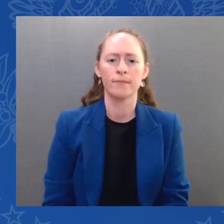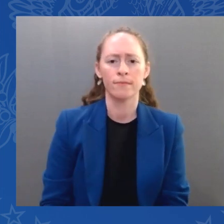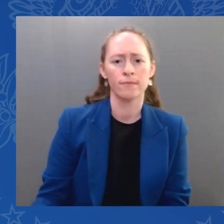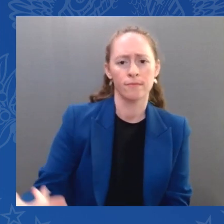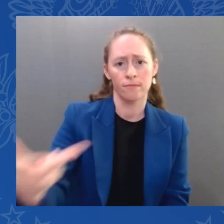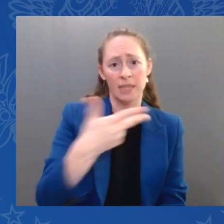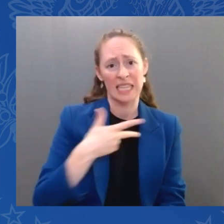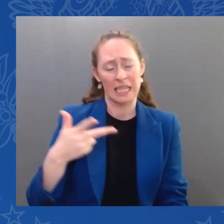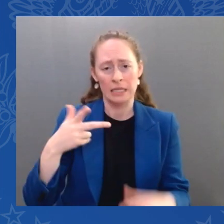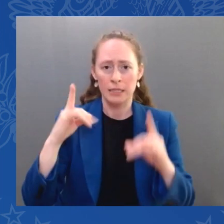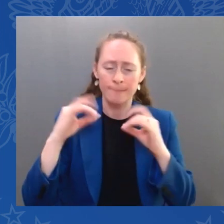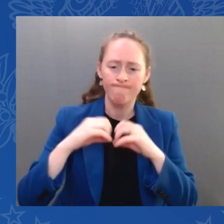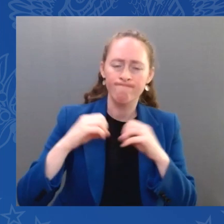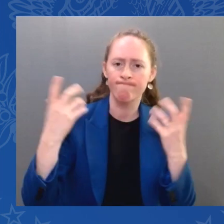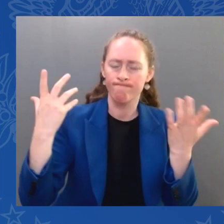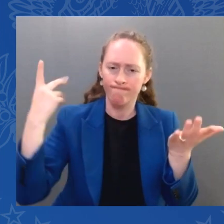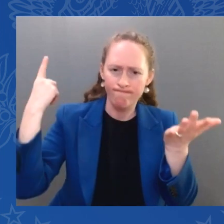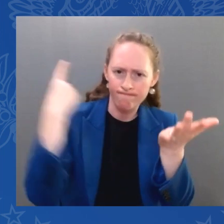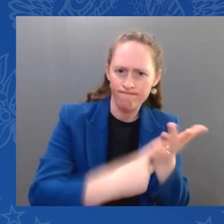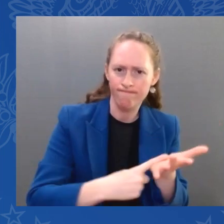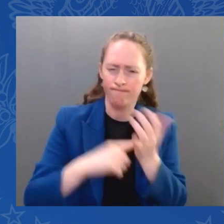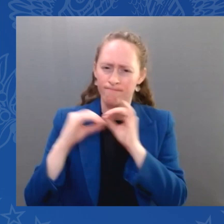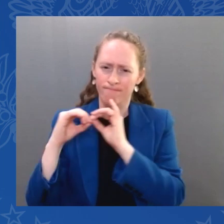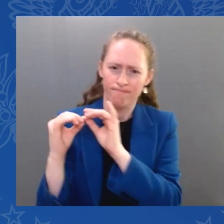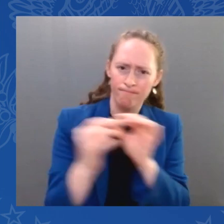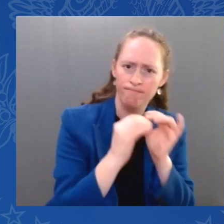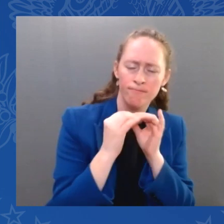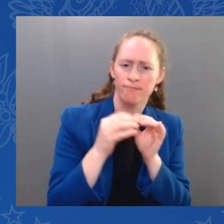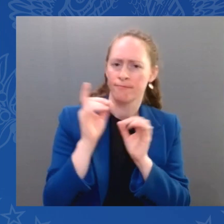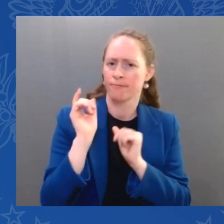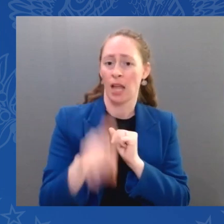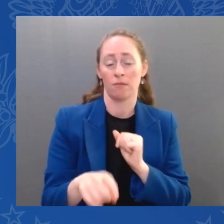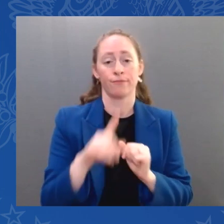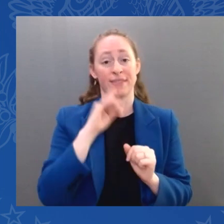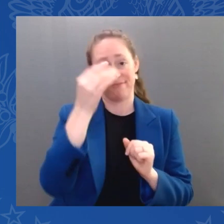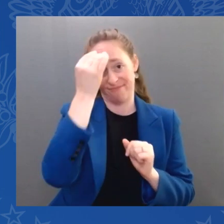And I've been impressed with the way they've handled things. It's been extraordinary.